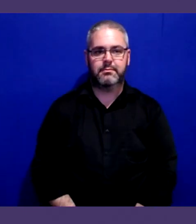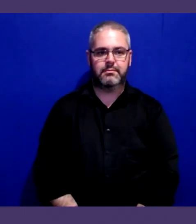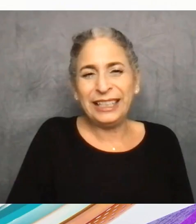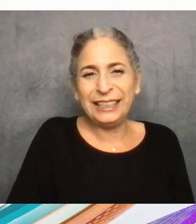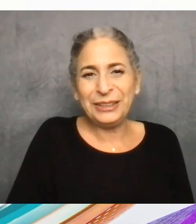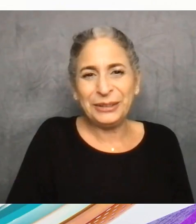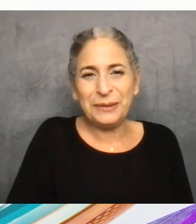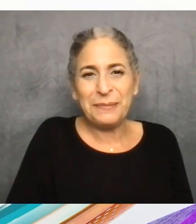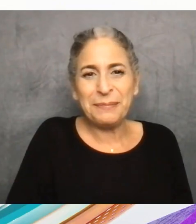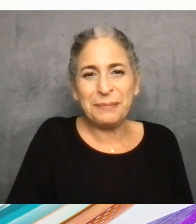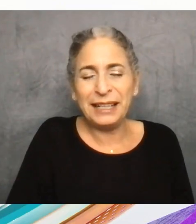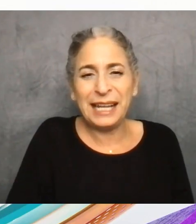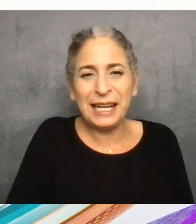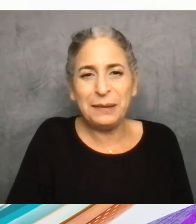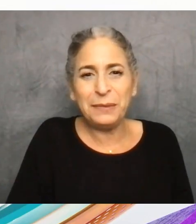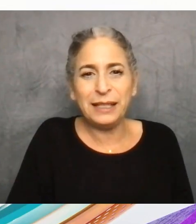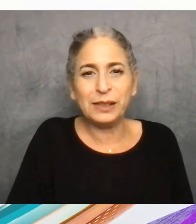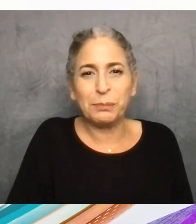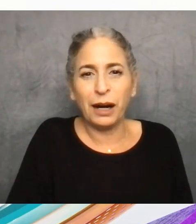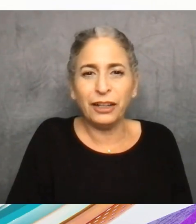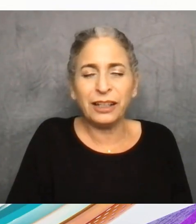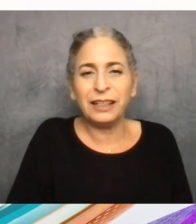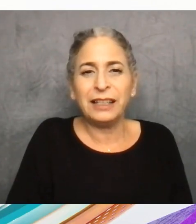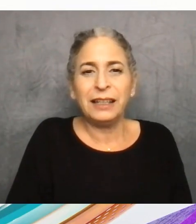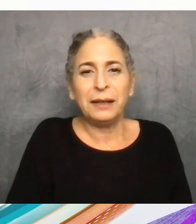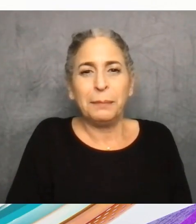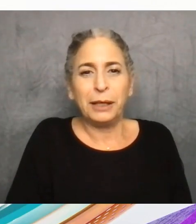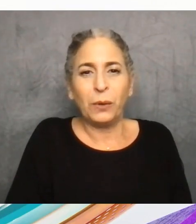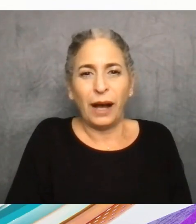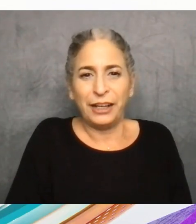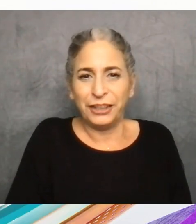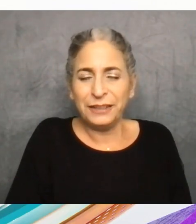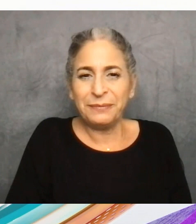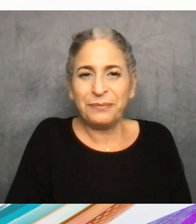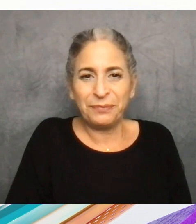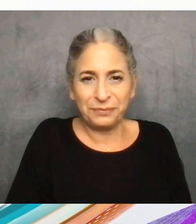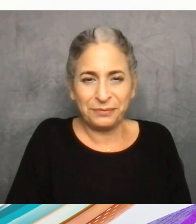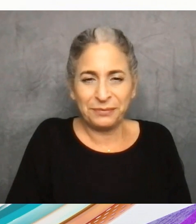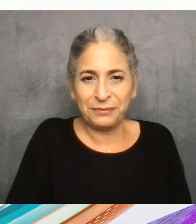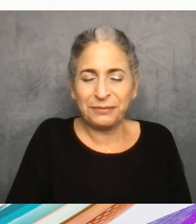Mark McGuire: Hello. My name is Mark McGuire.